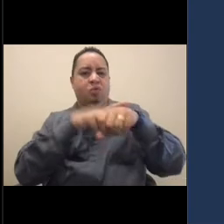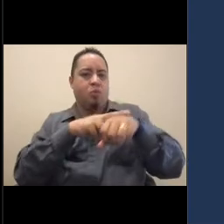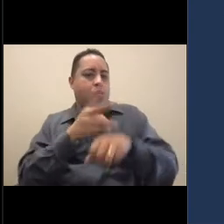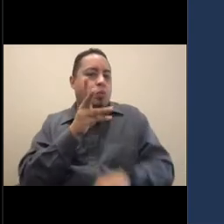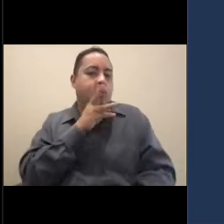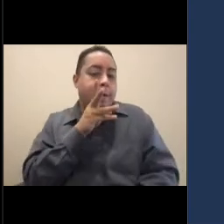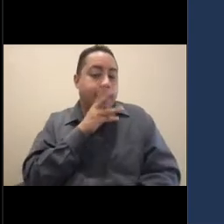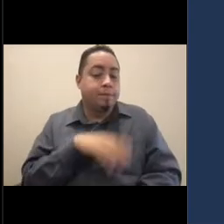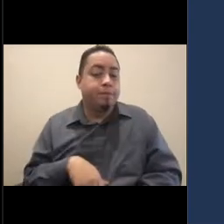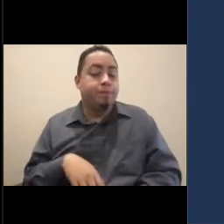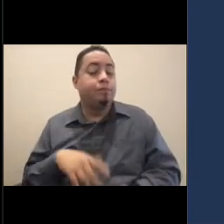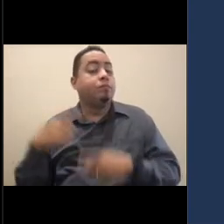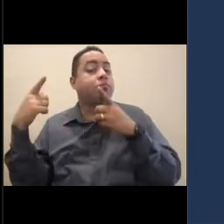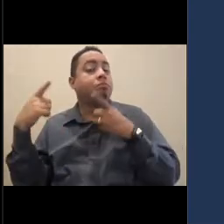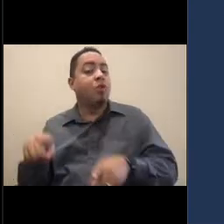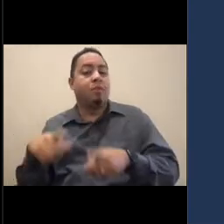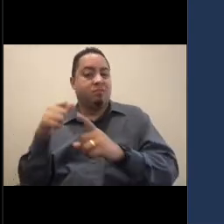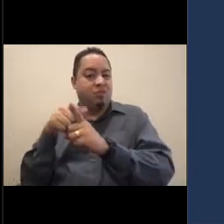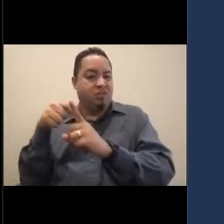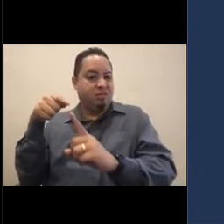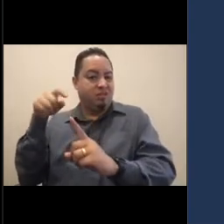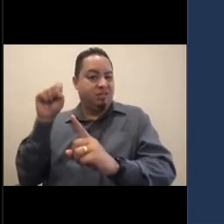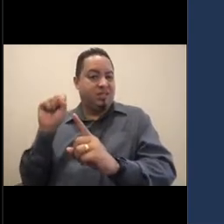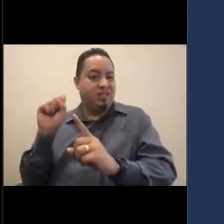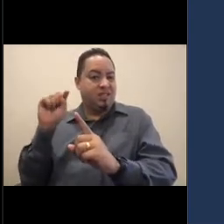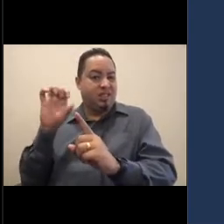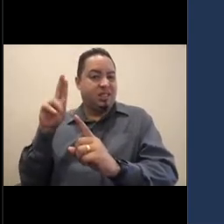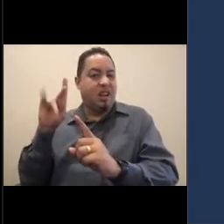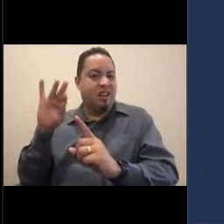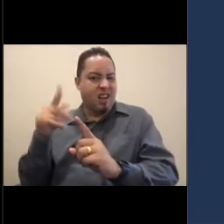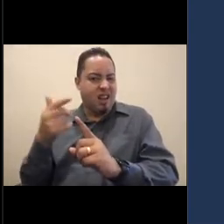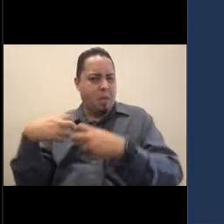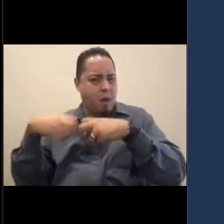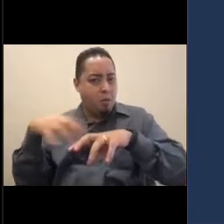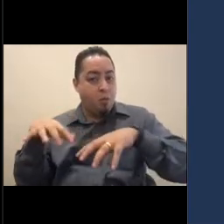those lake trout that were added were laying eggs,